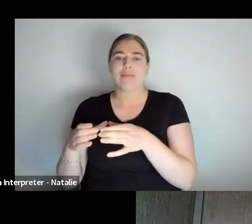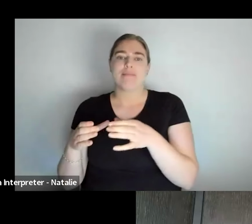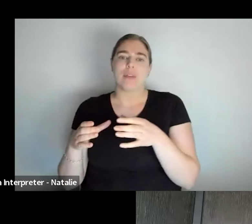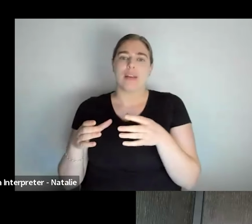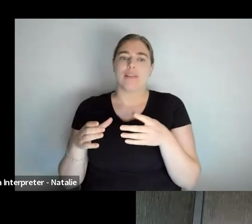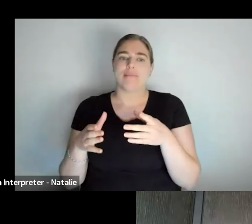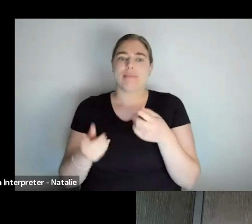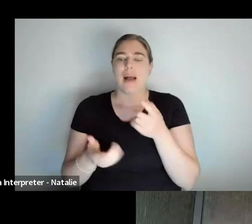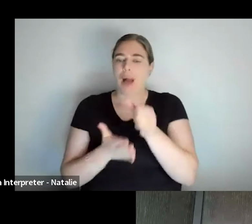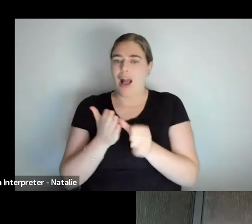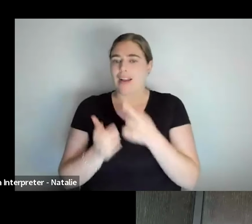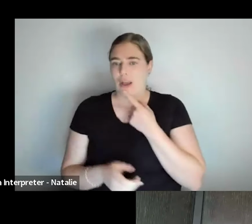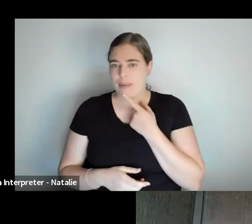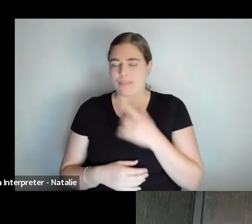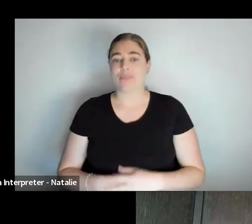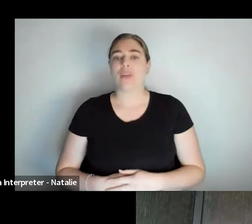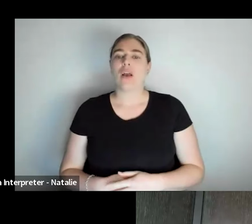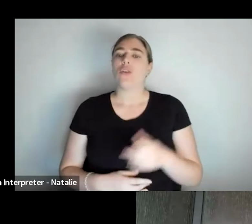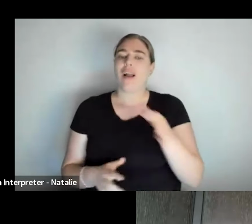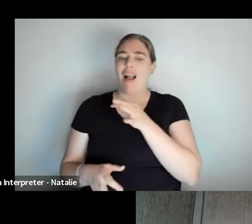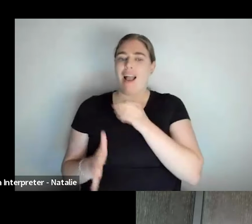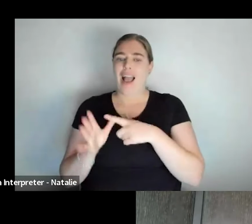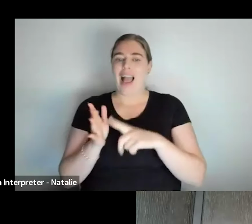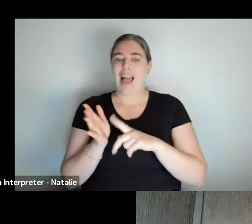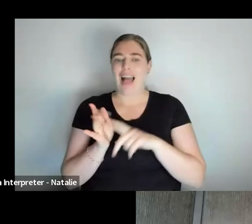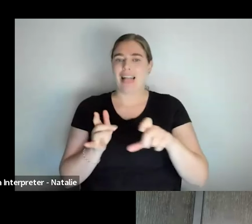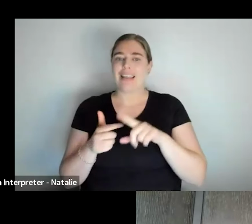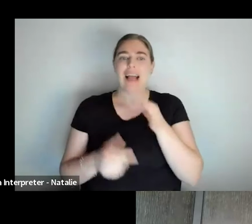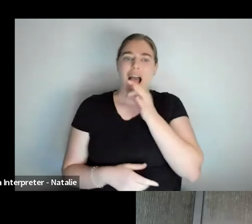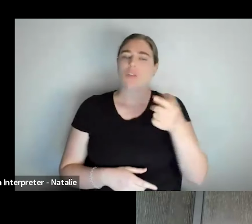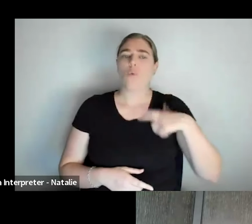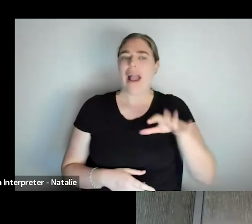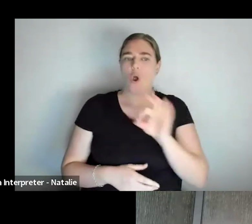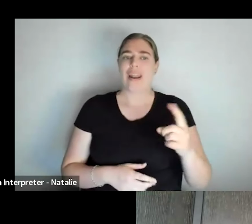As we said earlier. It's a lot of money, and a large financial risk for an